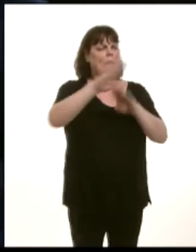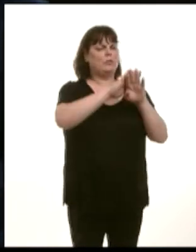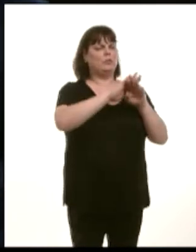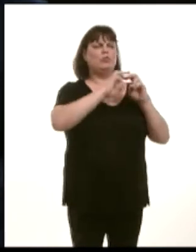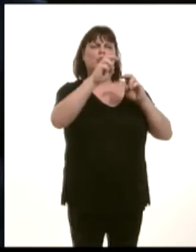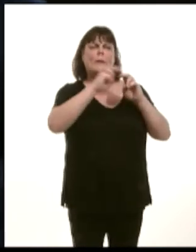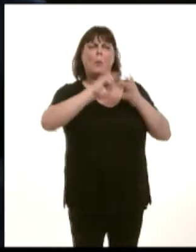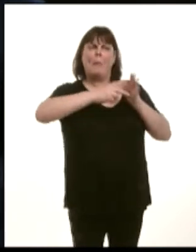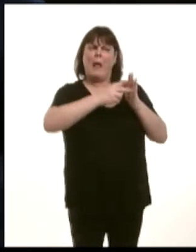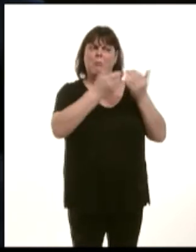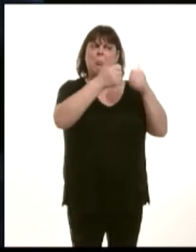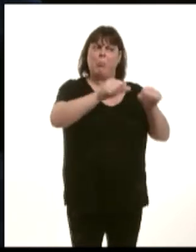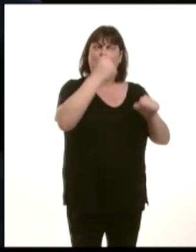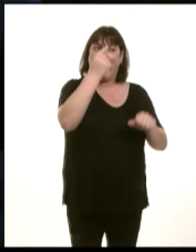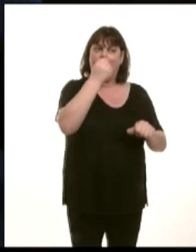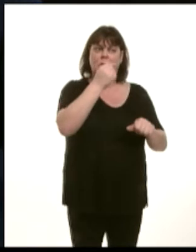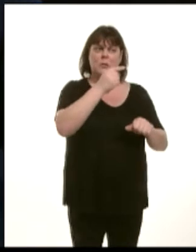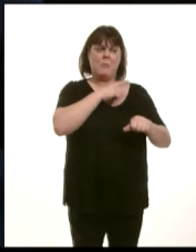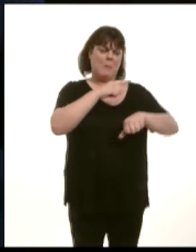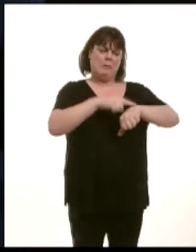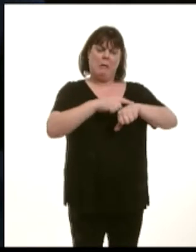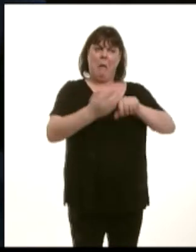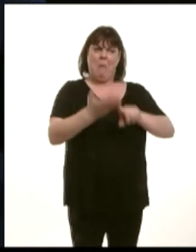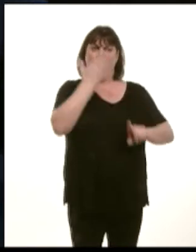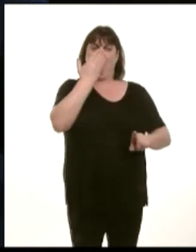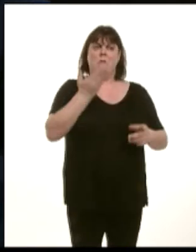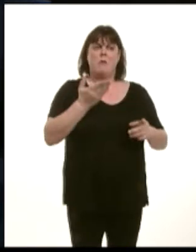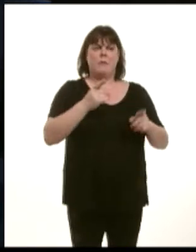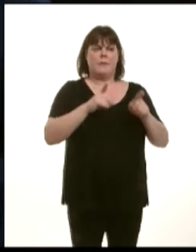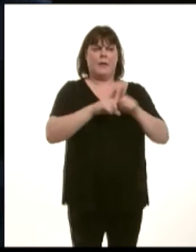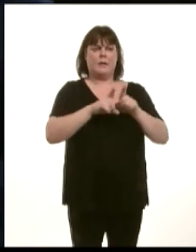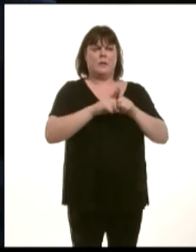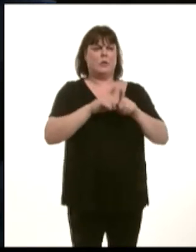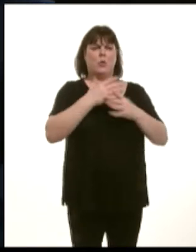the projects being on time and prevention of overspends.